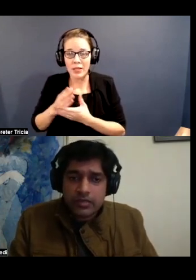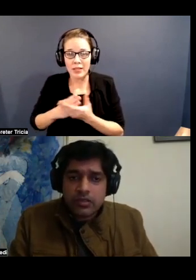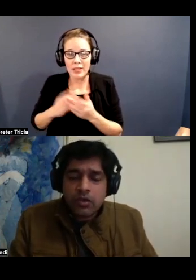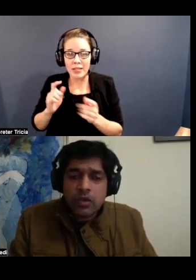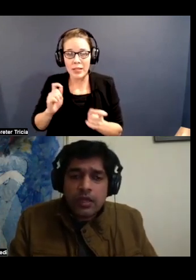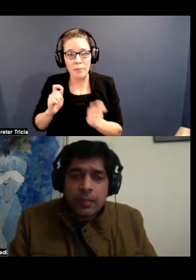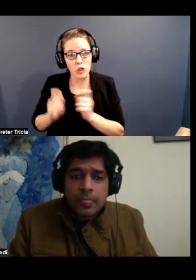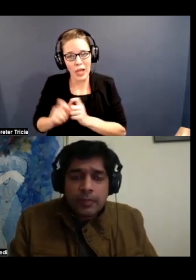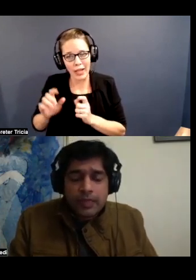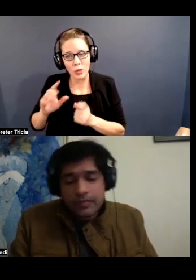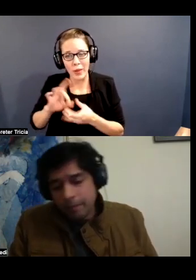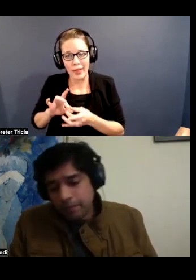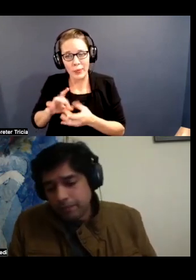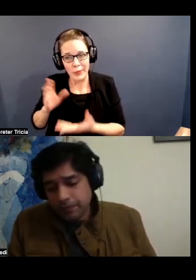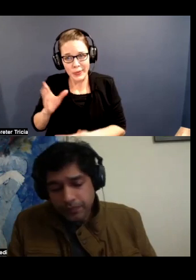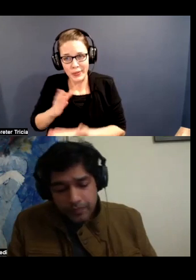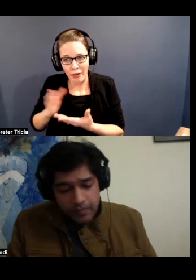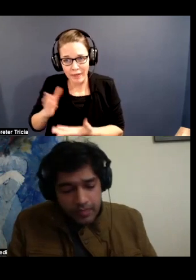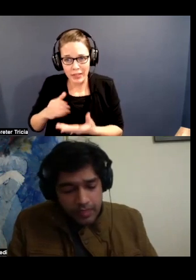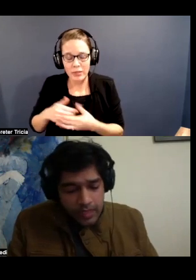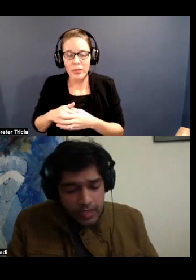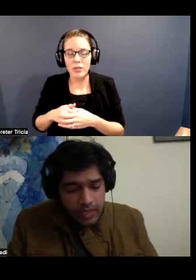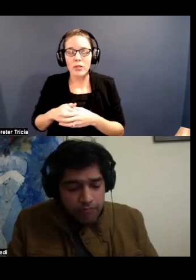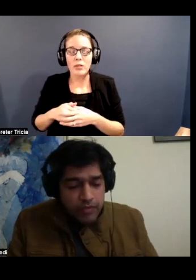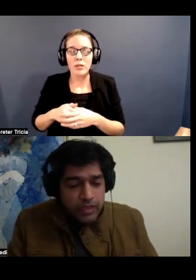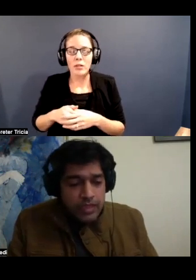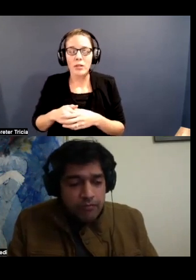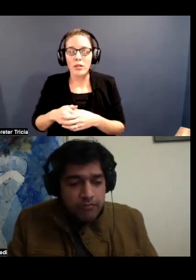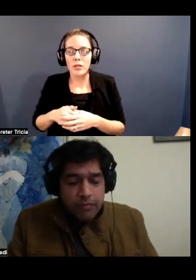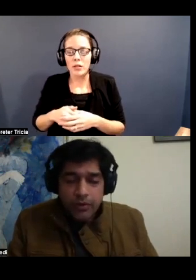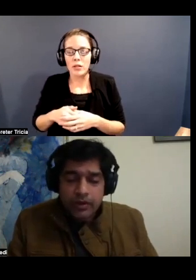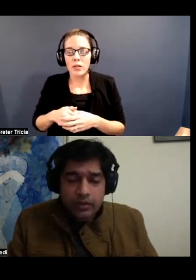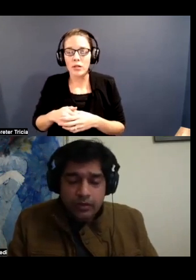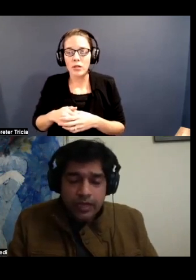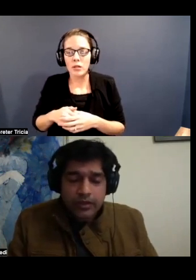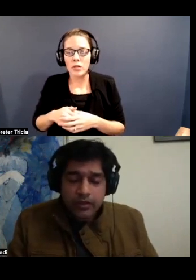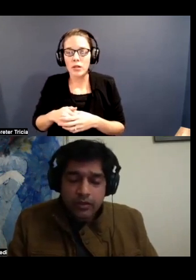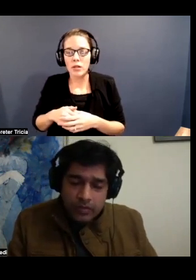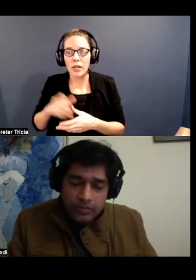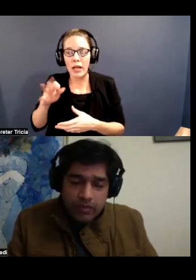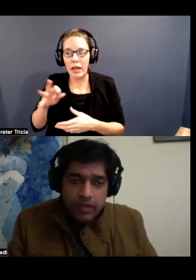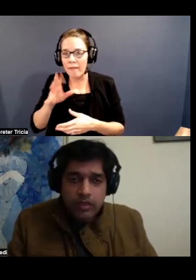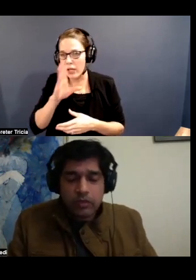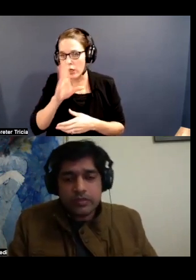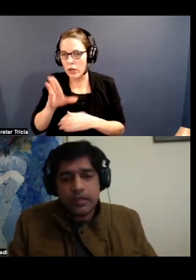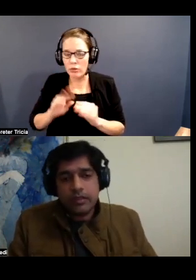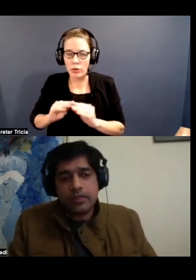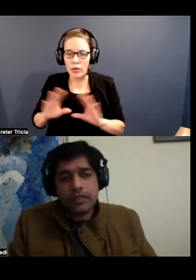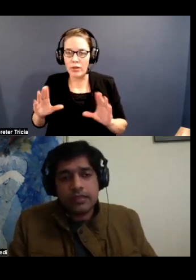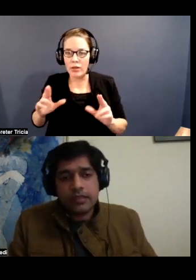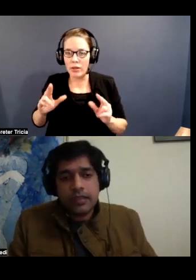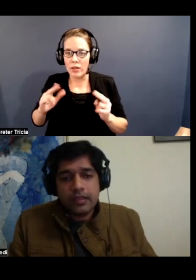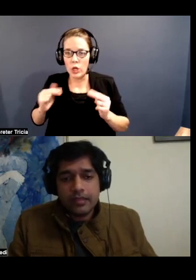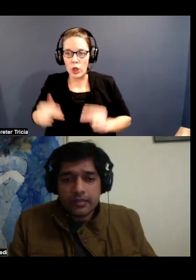So if we purely look at it in humans, the human side of things, That,